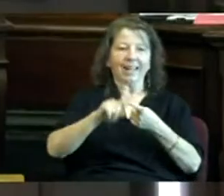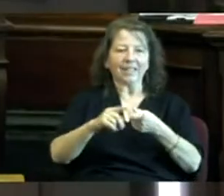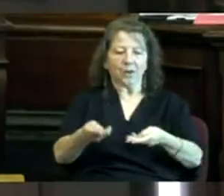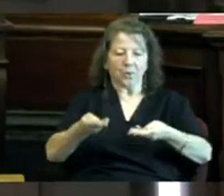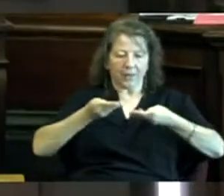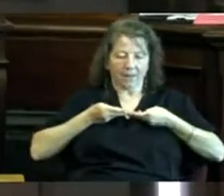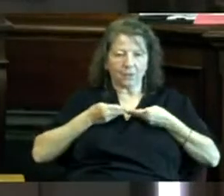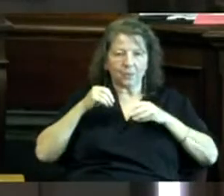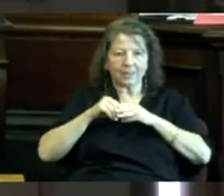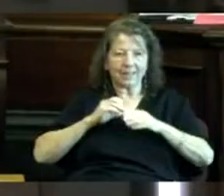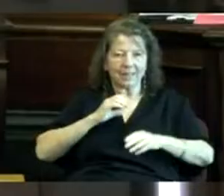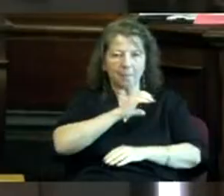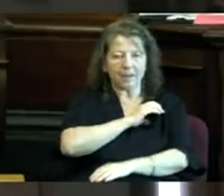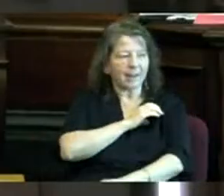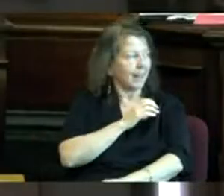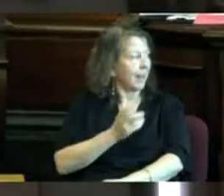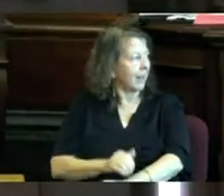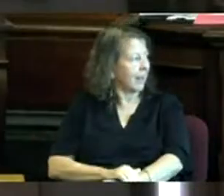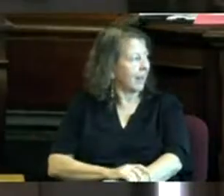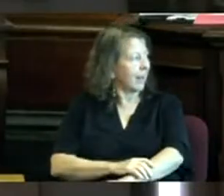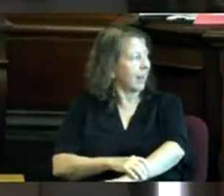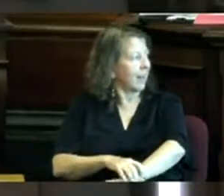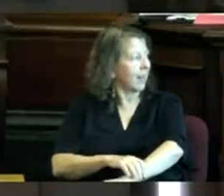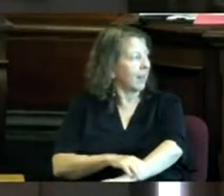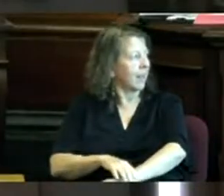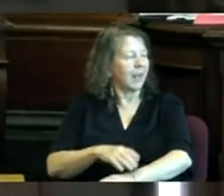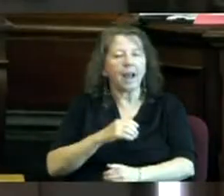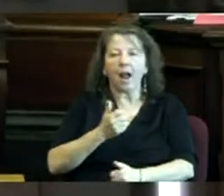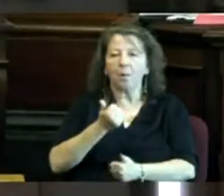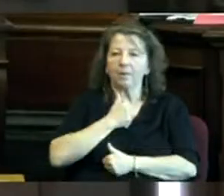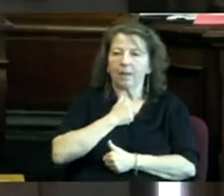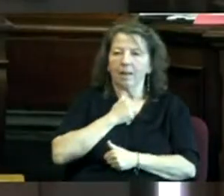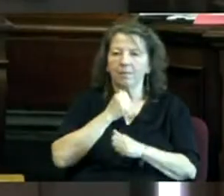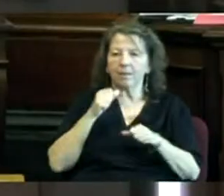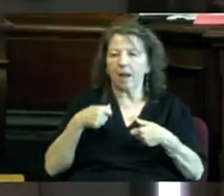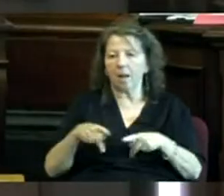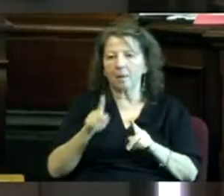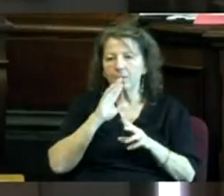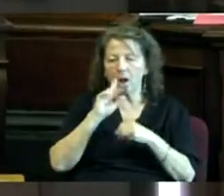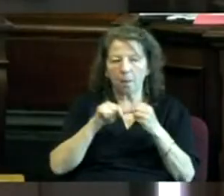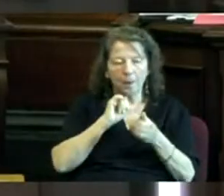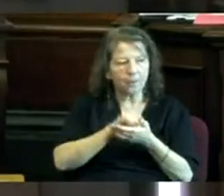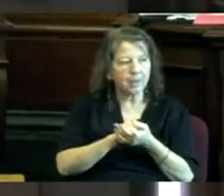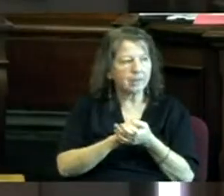sure I don't imagine any other at large council members did until it came to us in